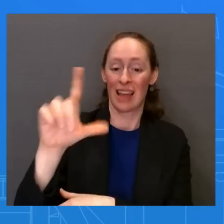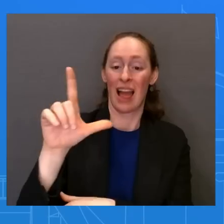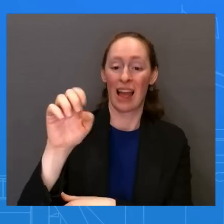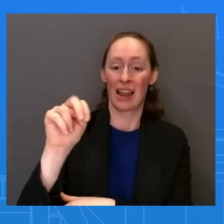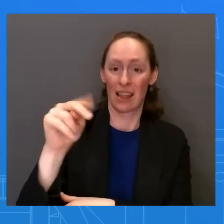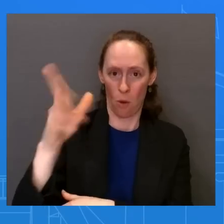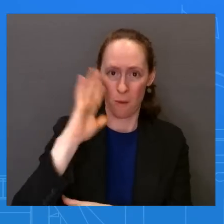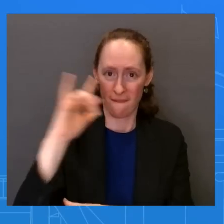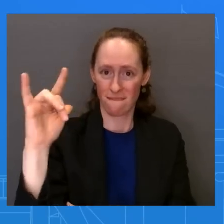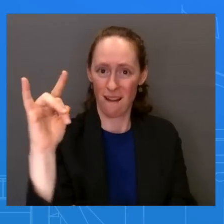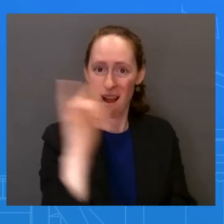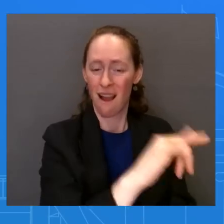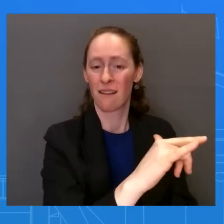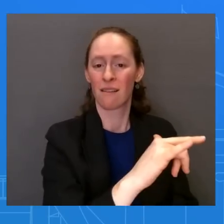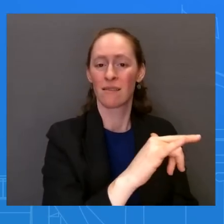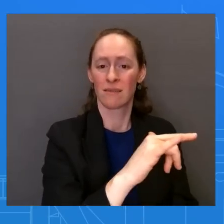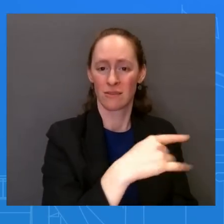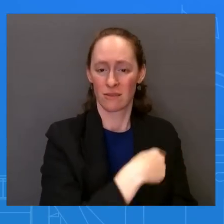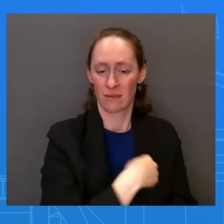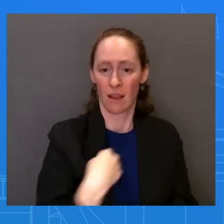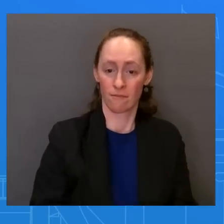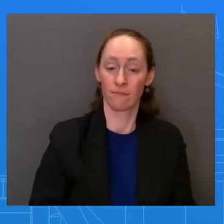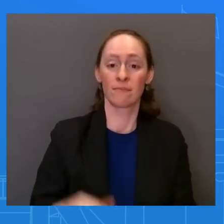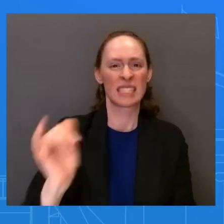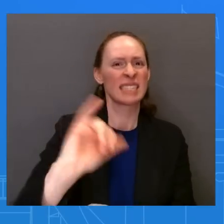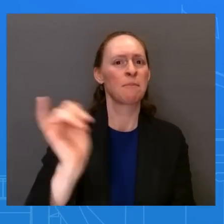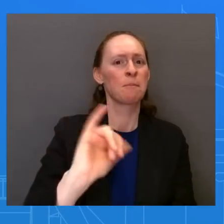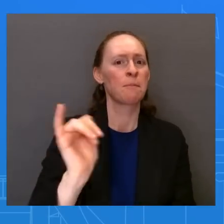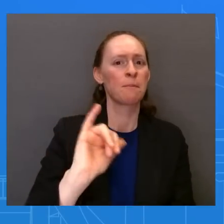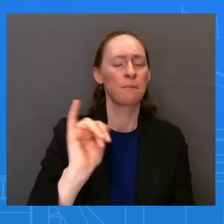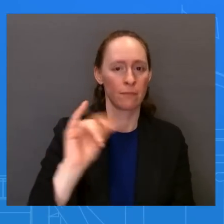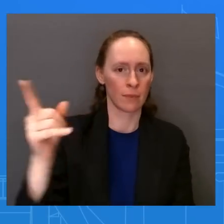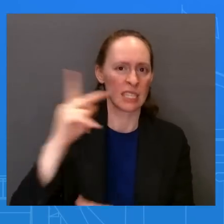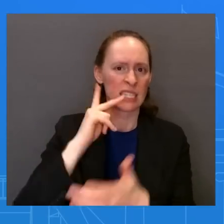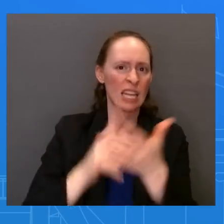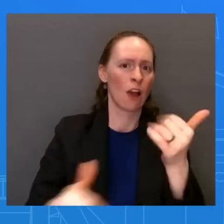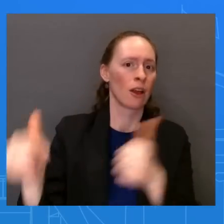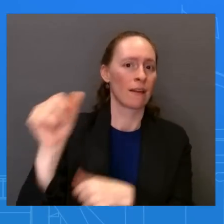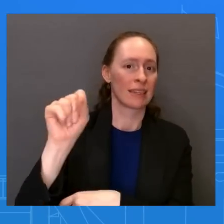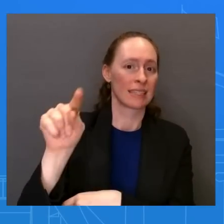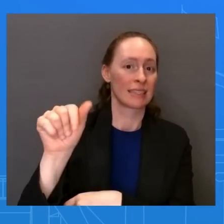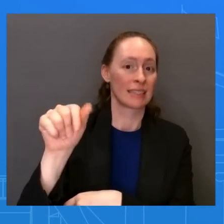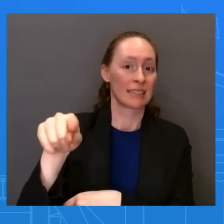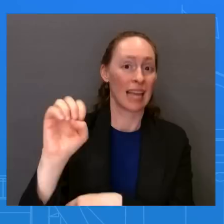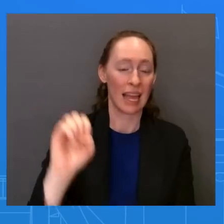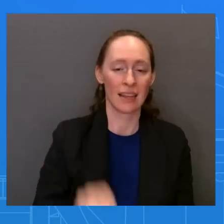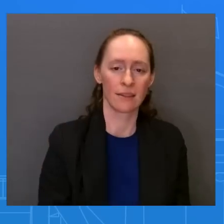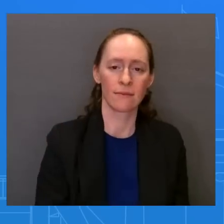The President met with Xi in Bali in November. Clearly, there is sort of momentum